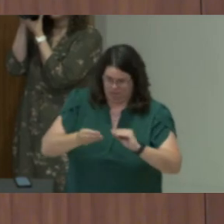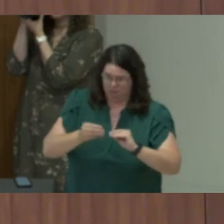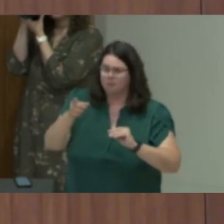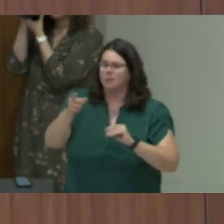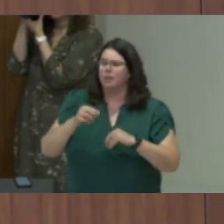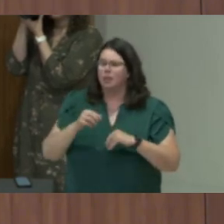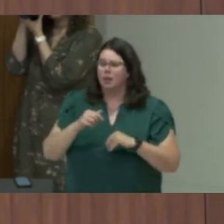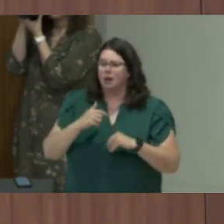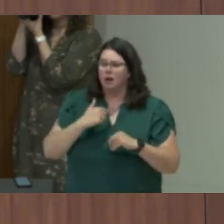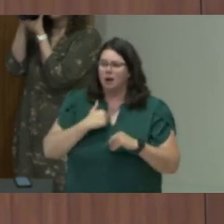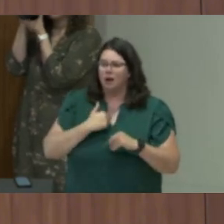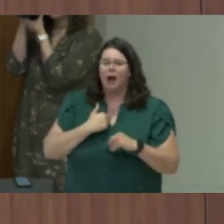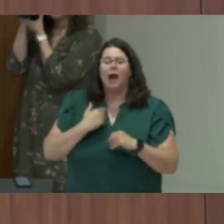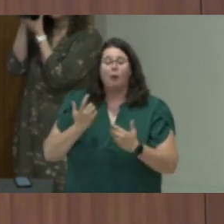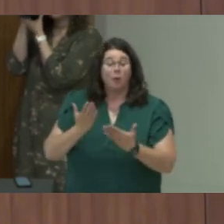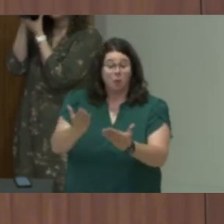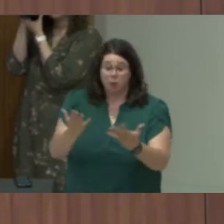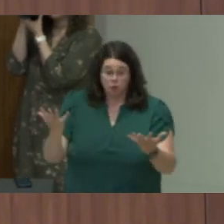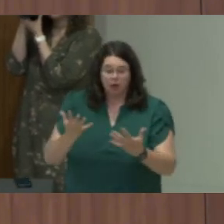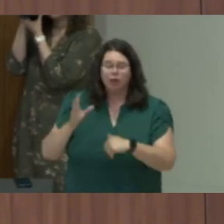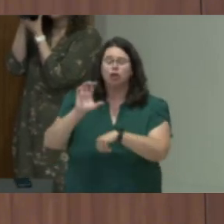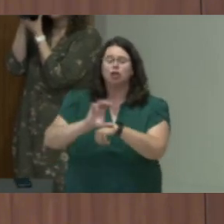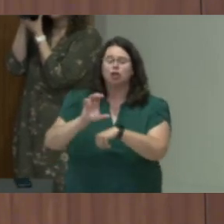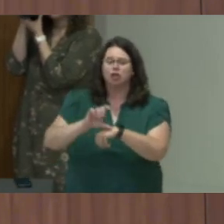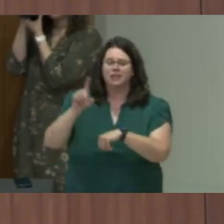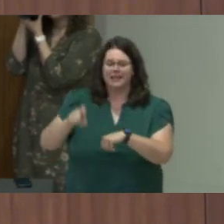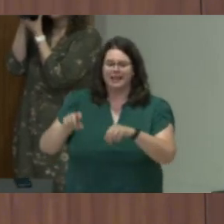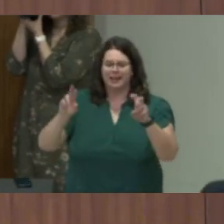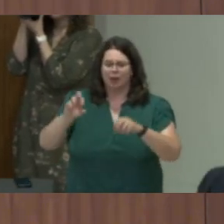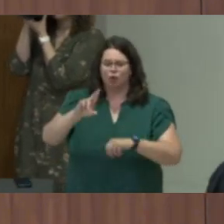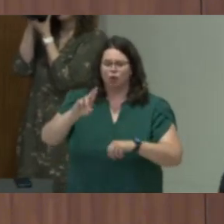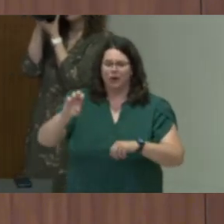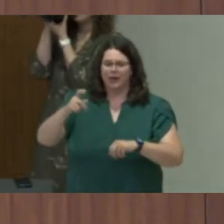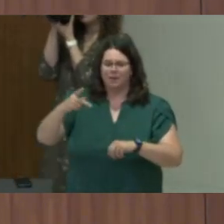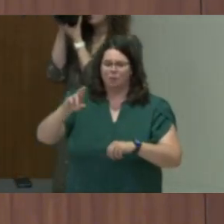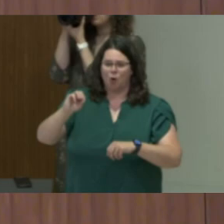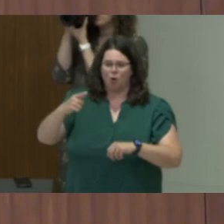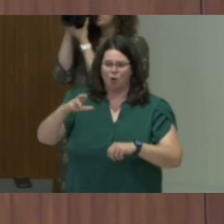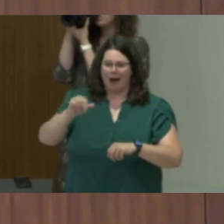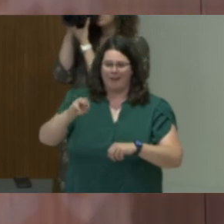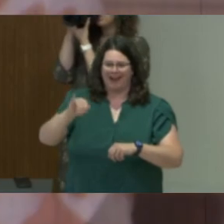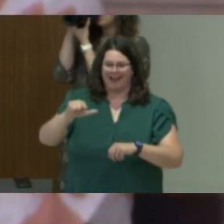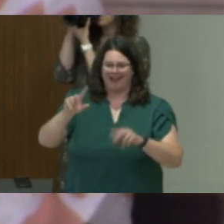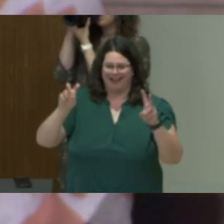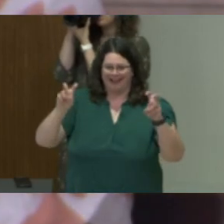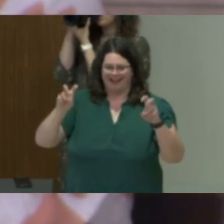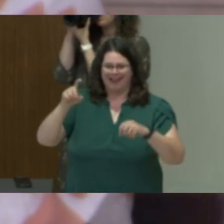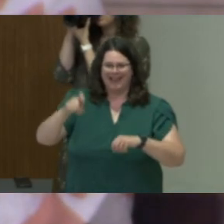through a reprogramming, a reboot, if you will, because we still have very much